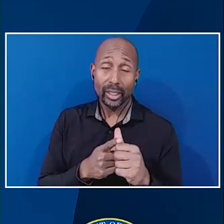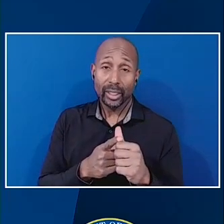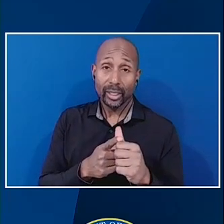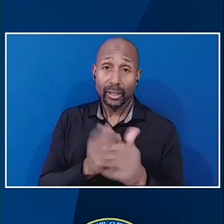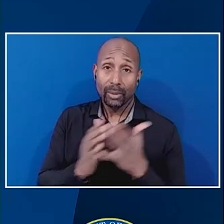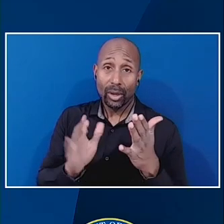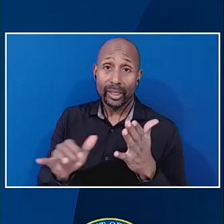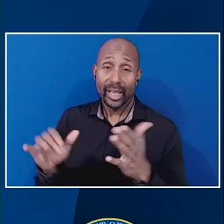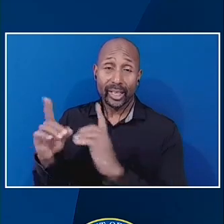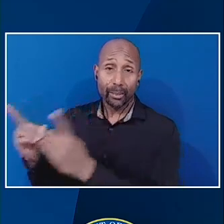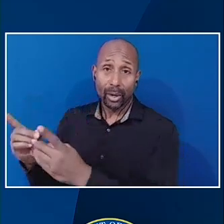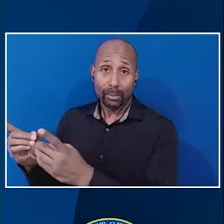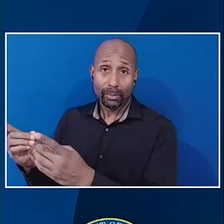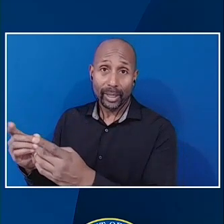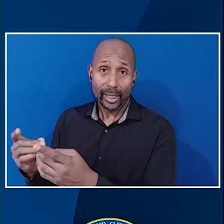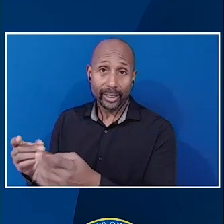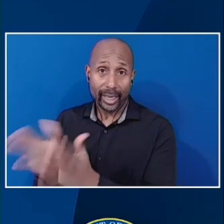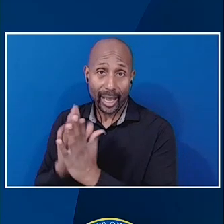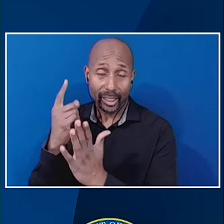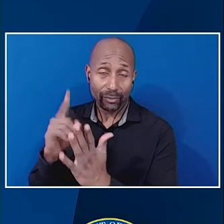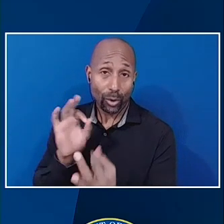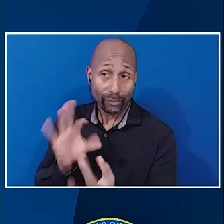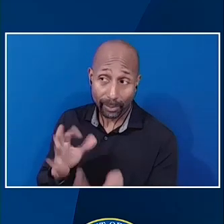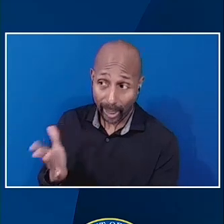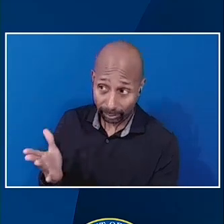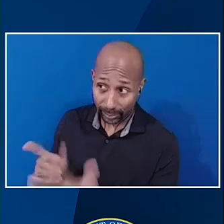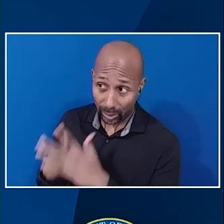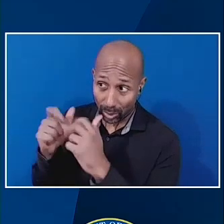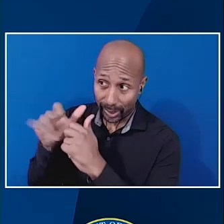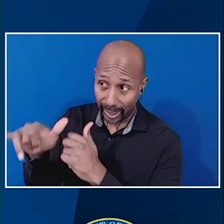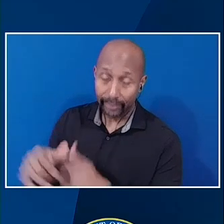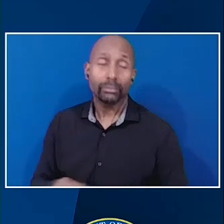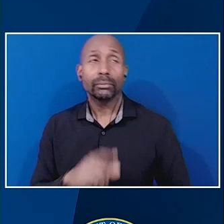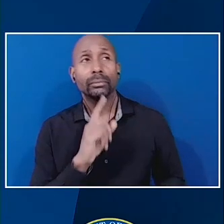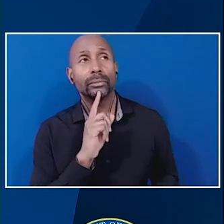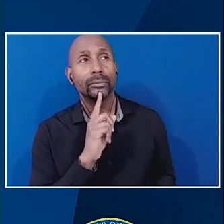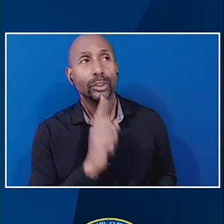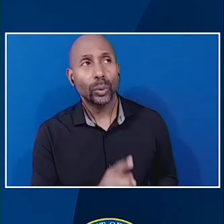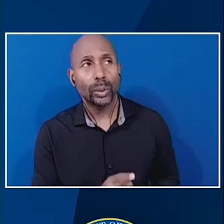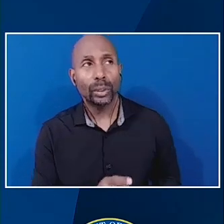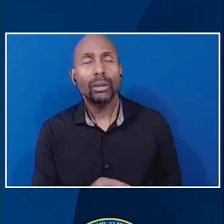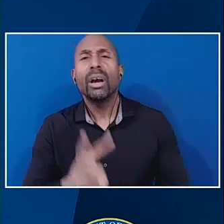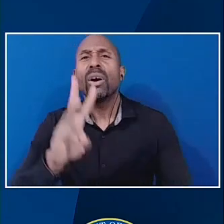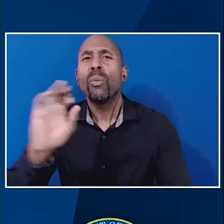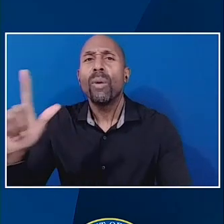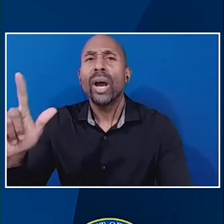Sure. Well, I think there are only a couple